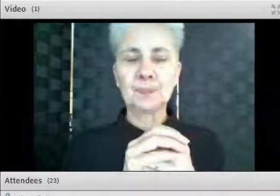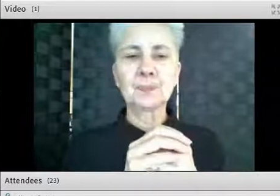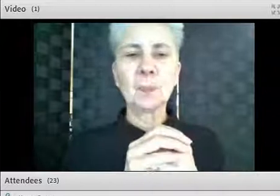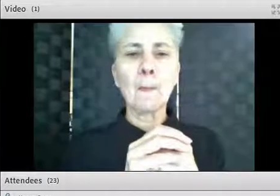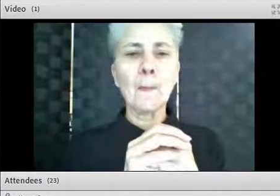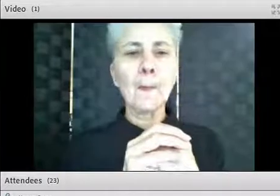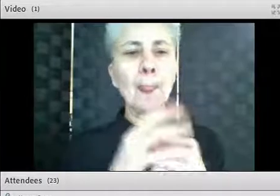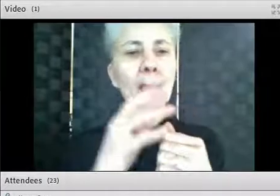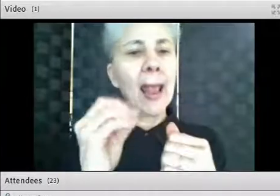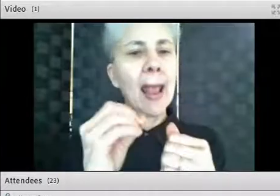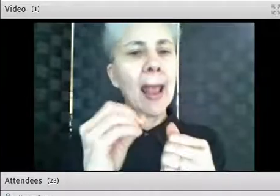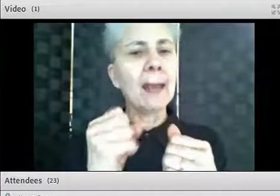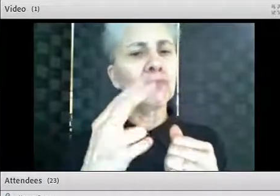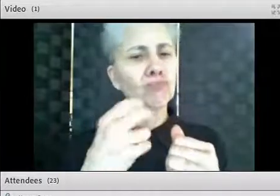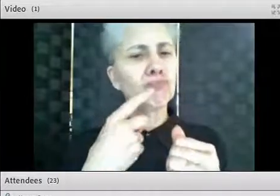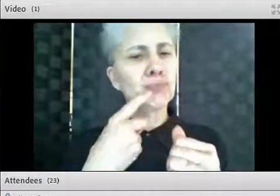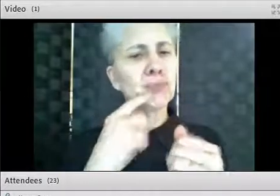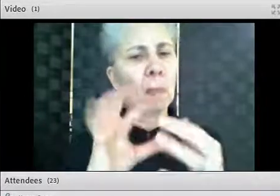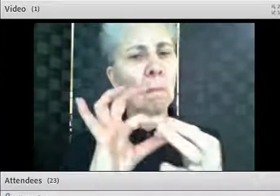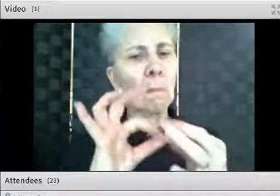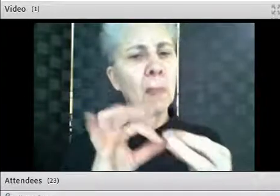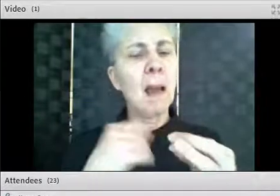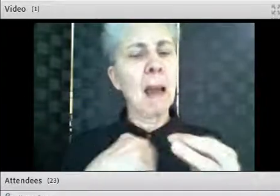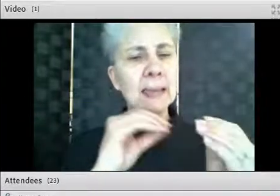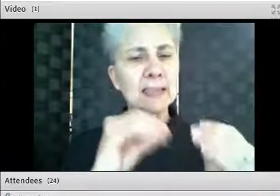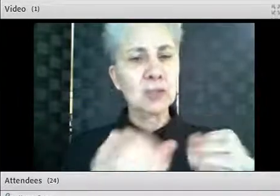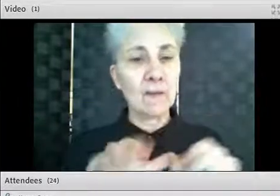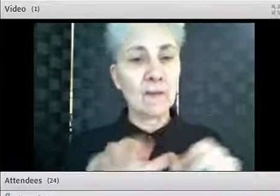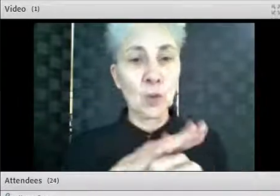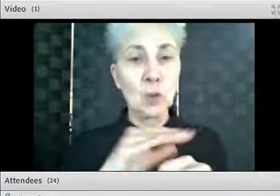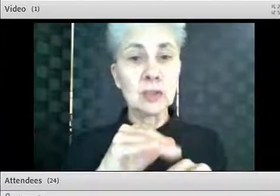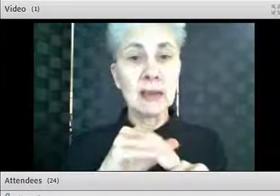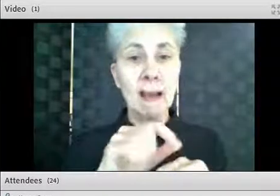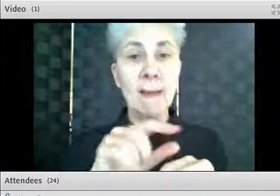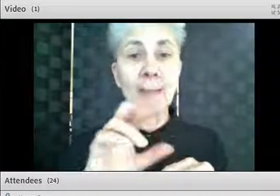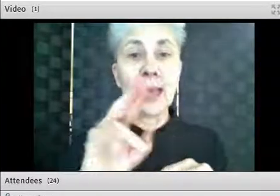and as she said, I teach full-time at Dominican University in Illinois,